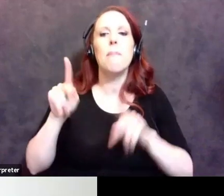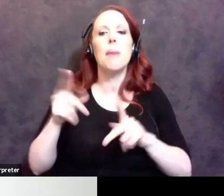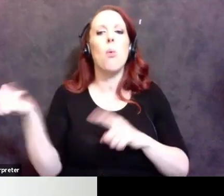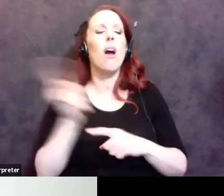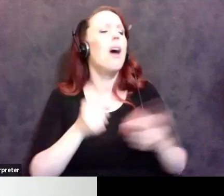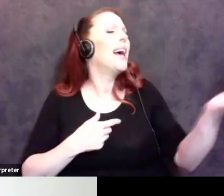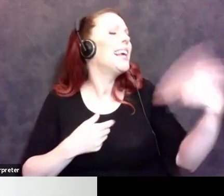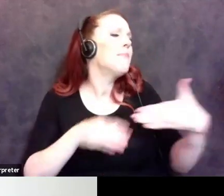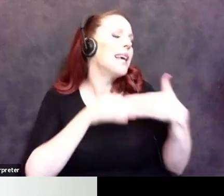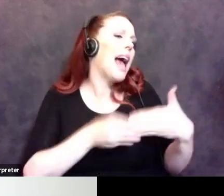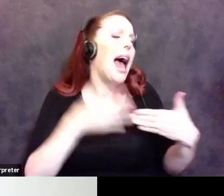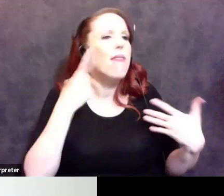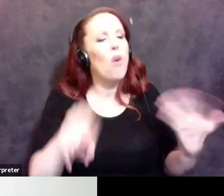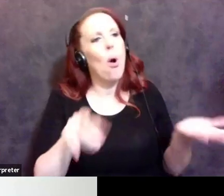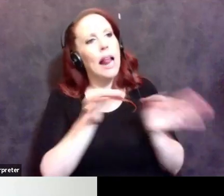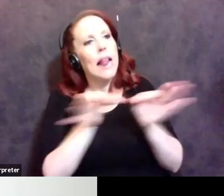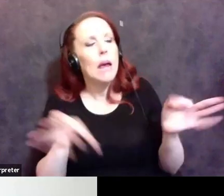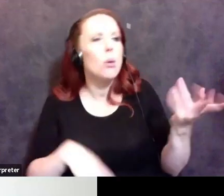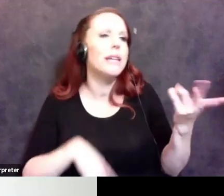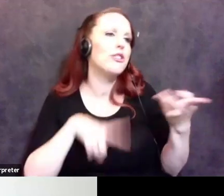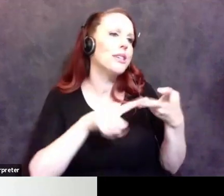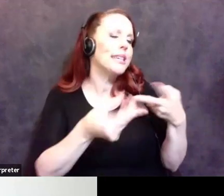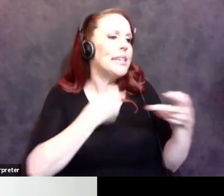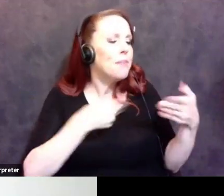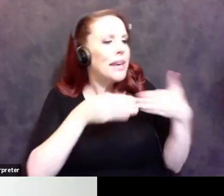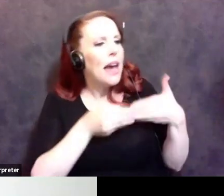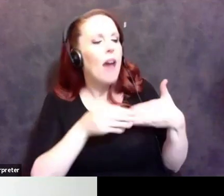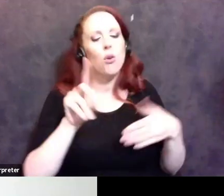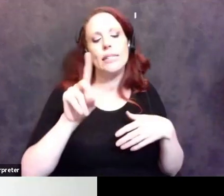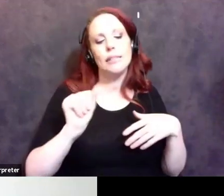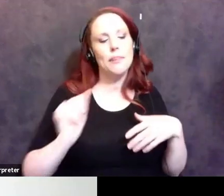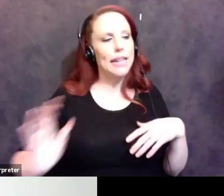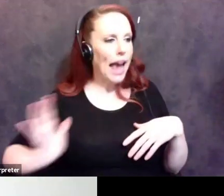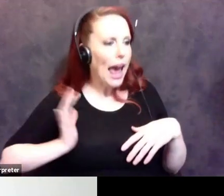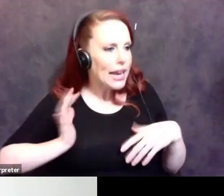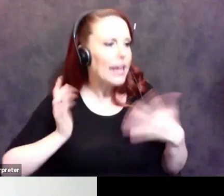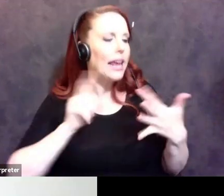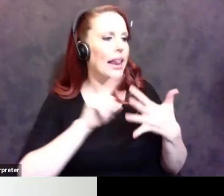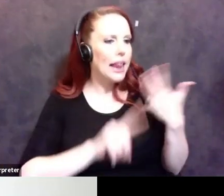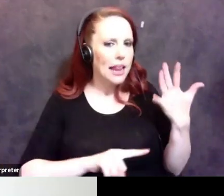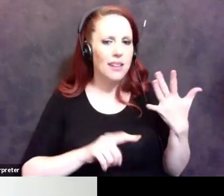to language. Give me the guide to disability etiquette and when we create guides like that